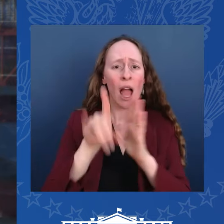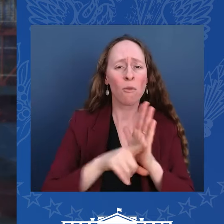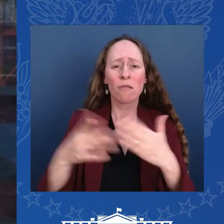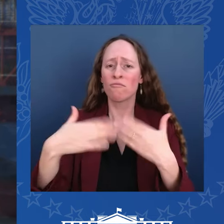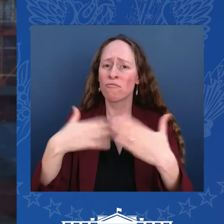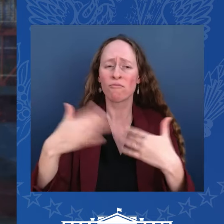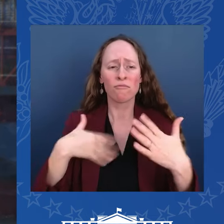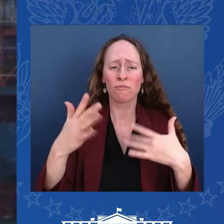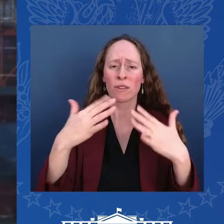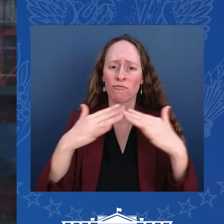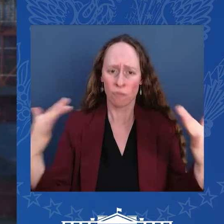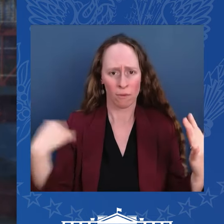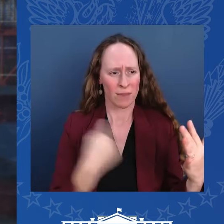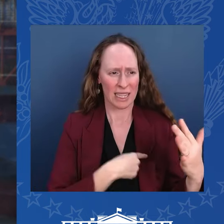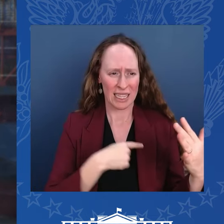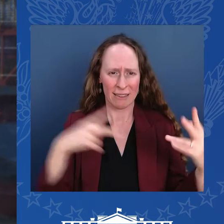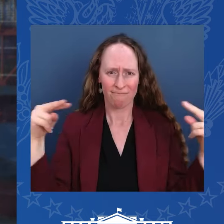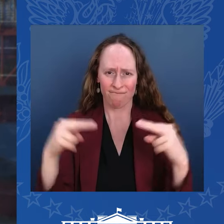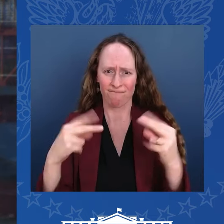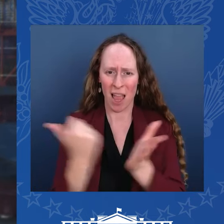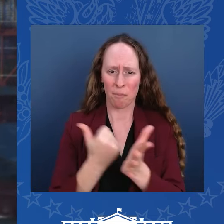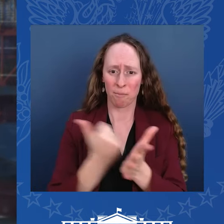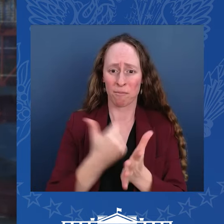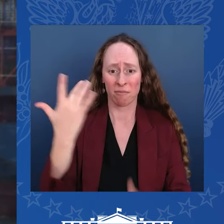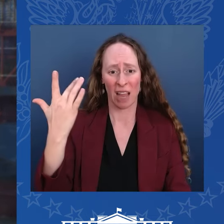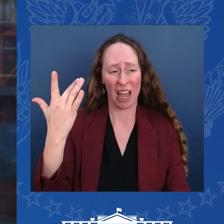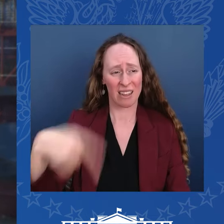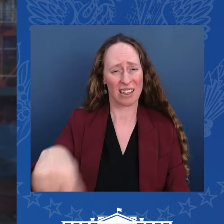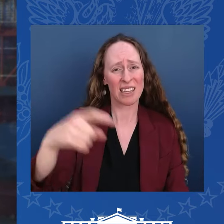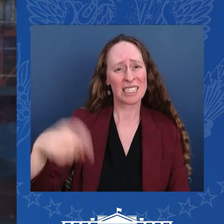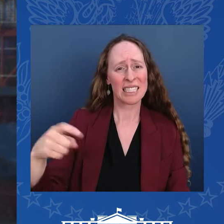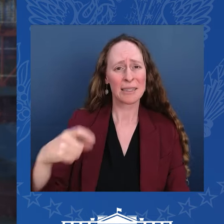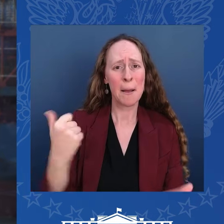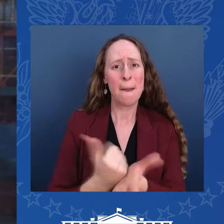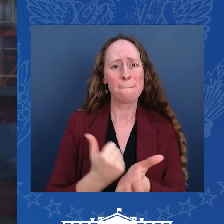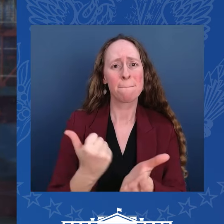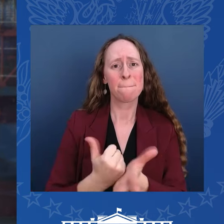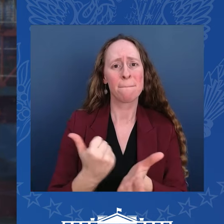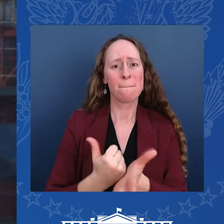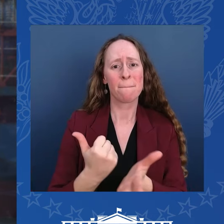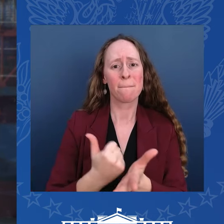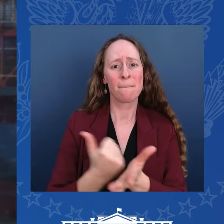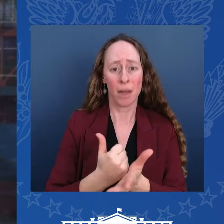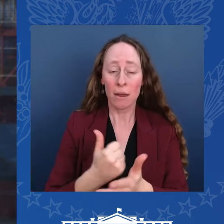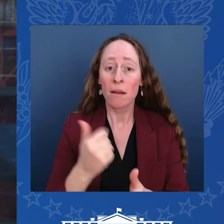And when the story of the port is written, it won't just be the story of survival.